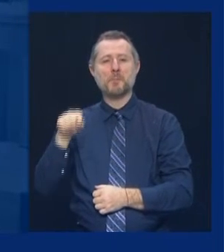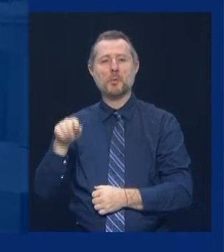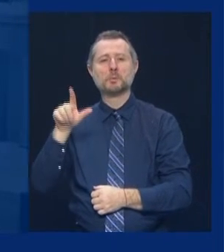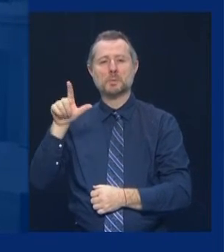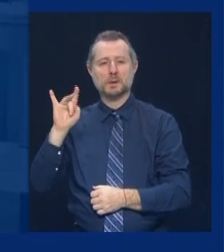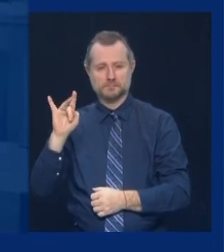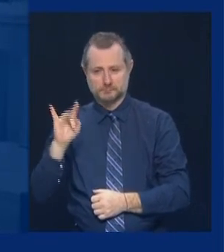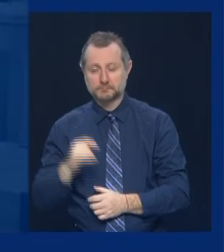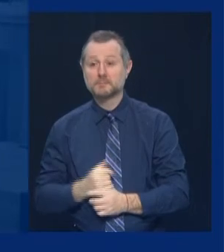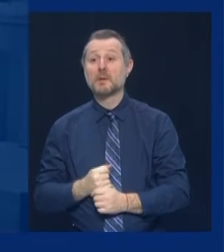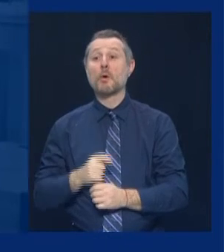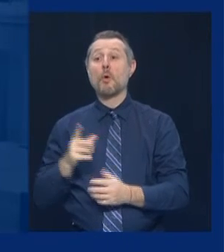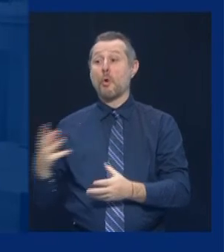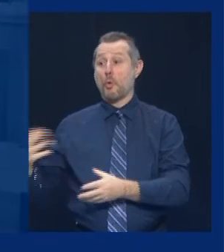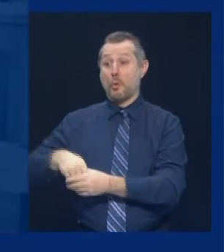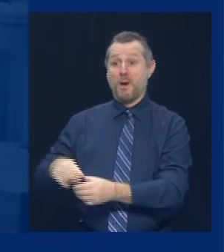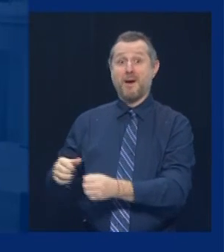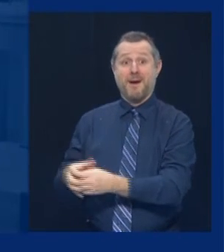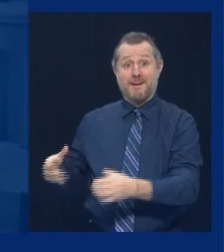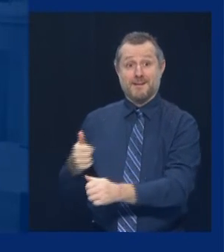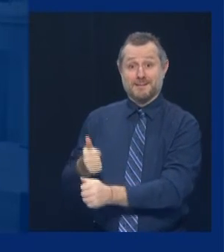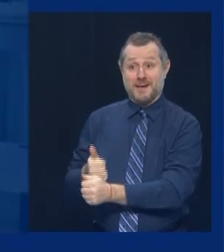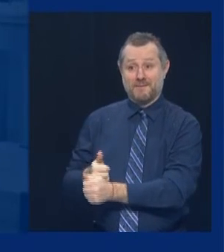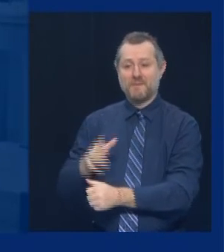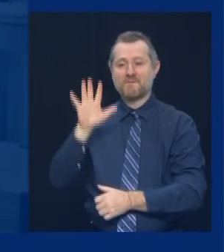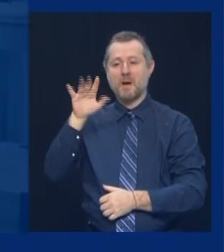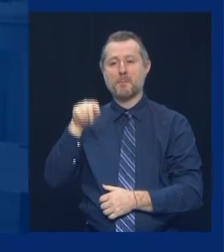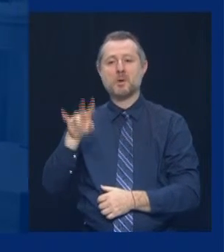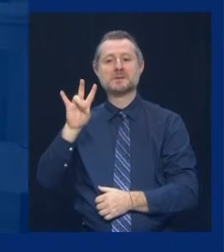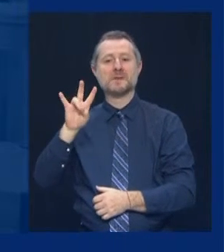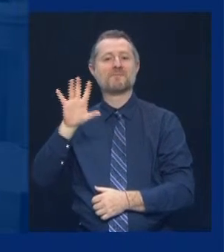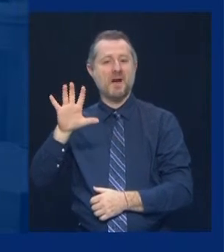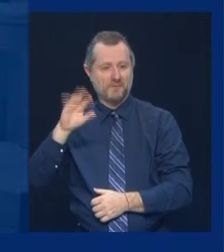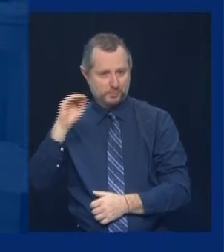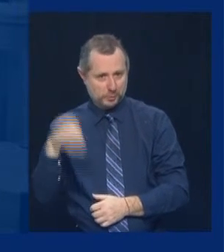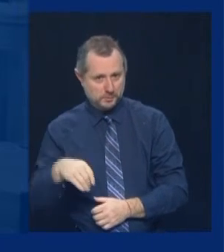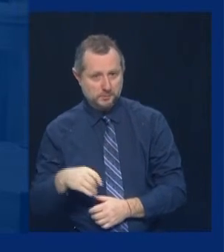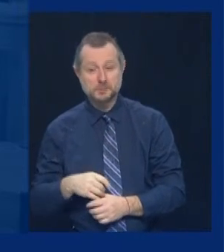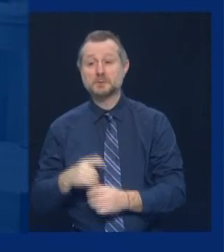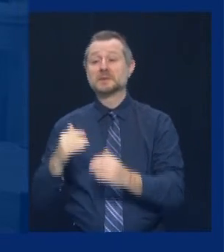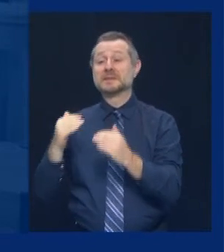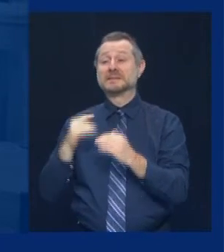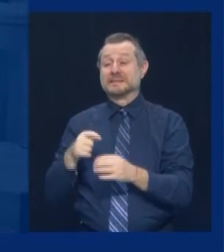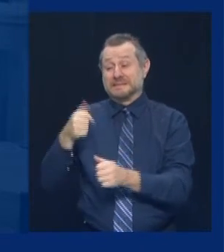POSITIVITY WITHOUT MICROCLUSTERS, 5.28.